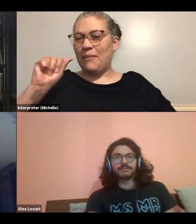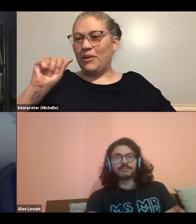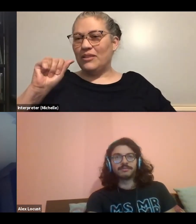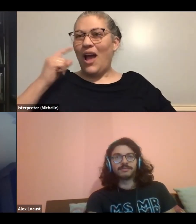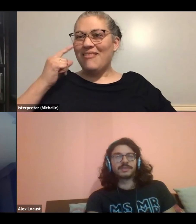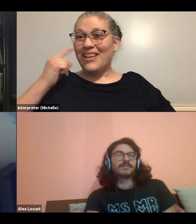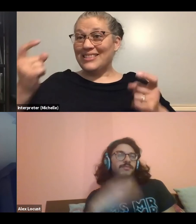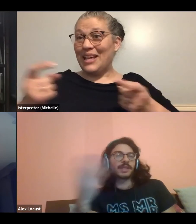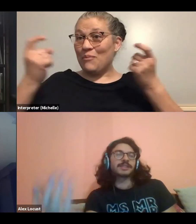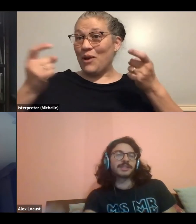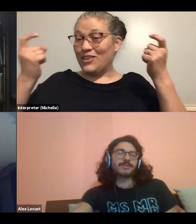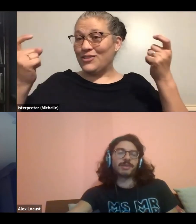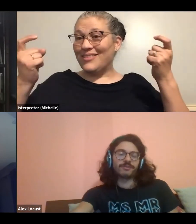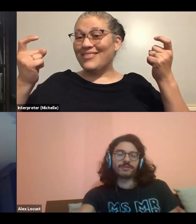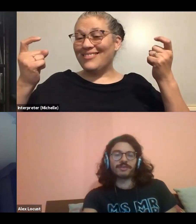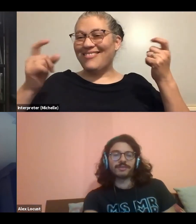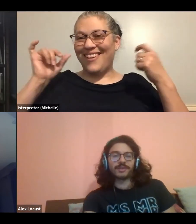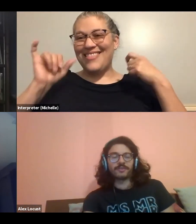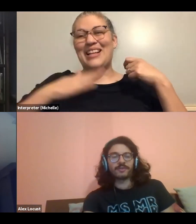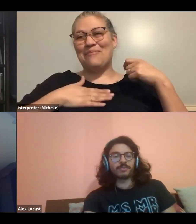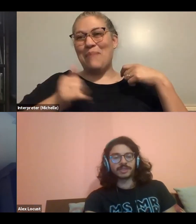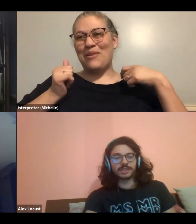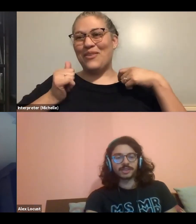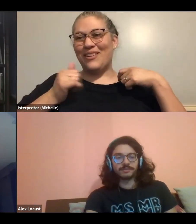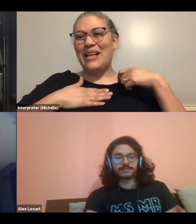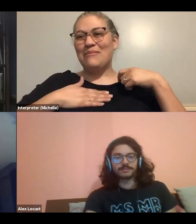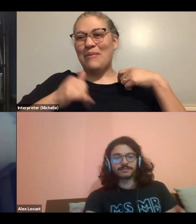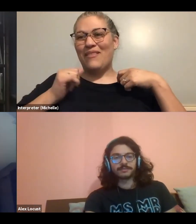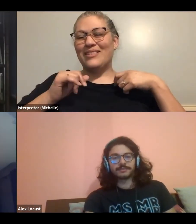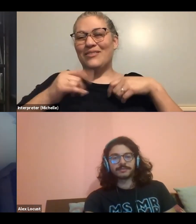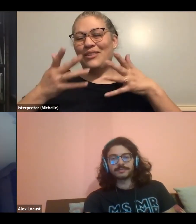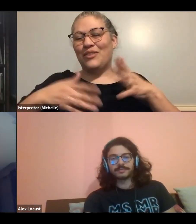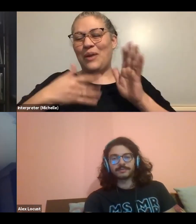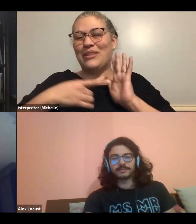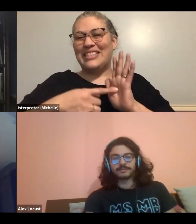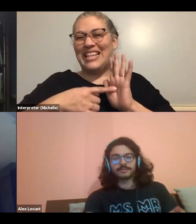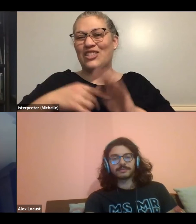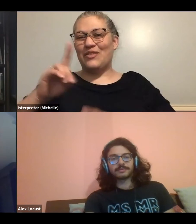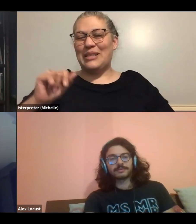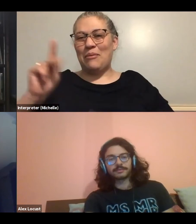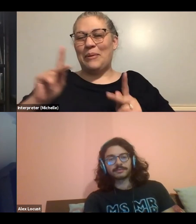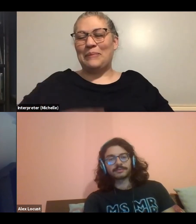Matthew Alaniz: But it's also you know just a part of who, I am as a human being, just as being Mexican American as part of who I am.